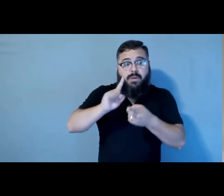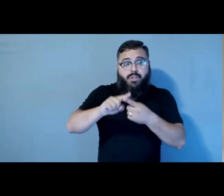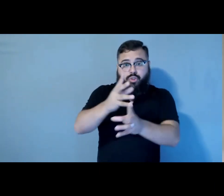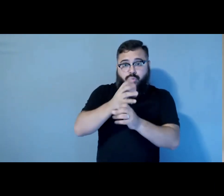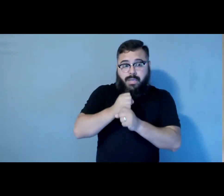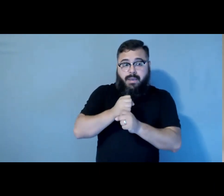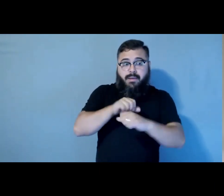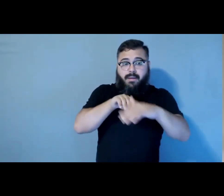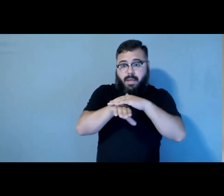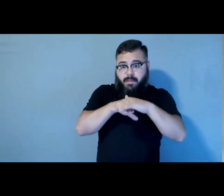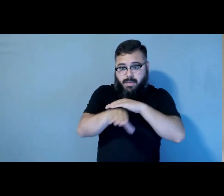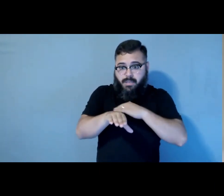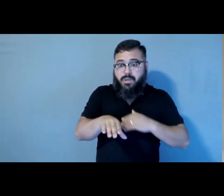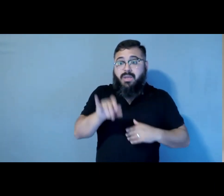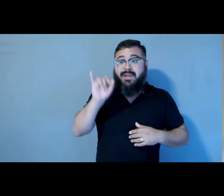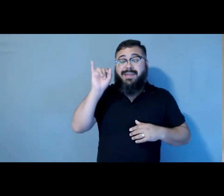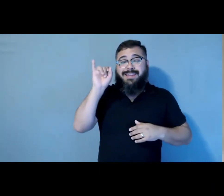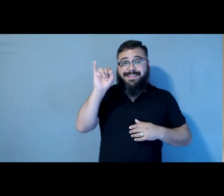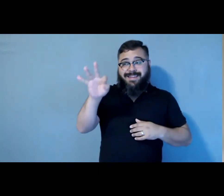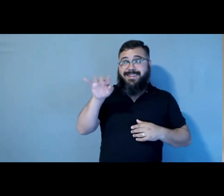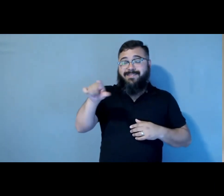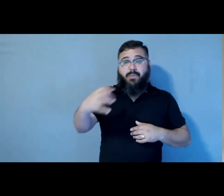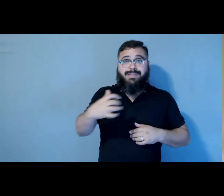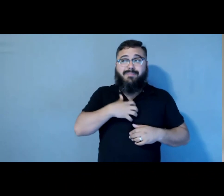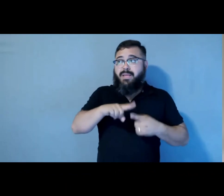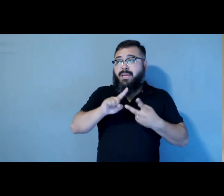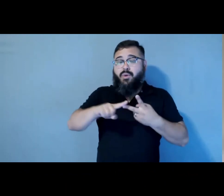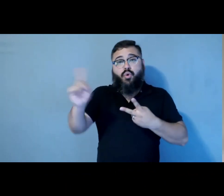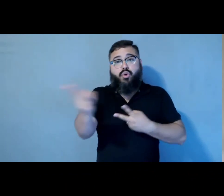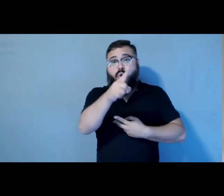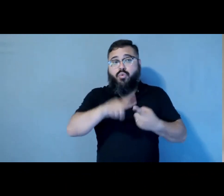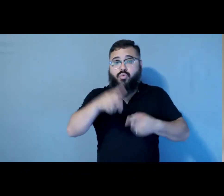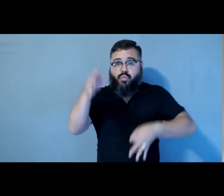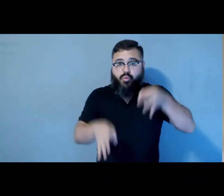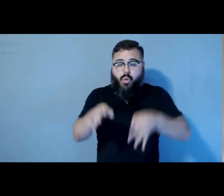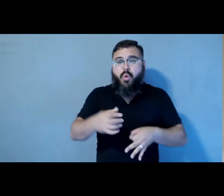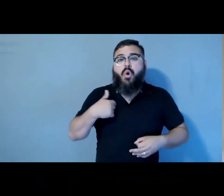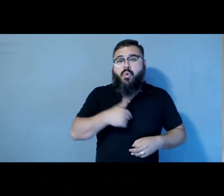if that were to be a complaint or if it were to go to court, we would look at what was happening in that four months?